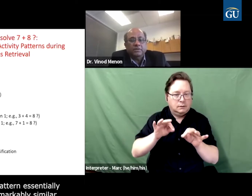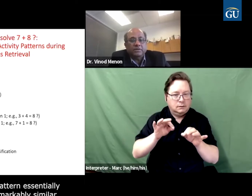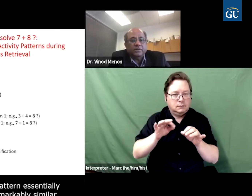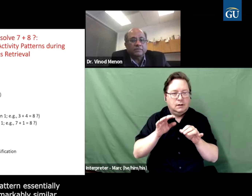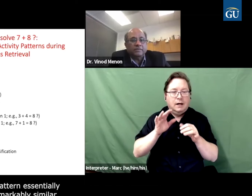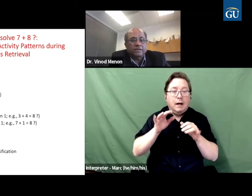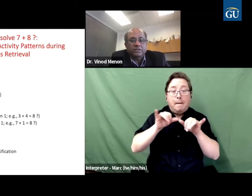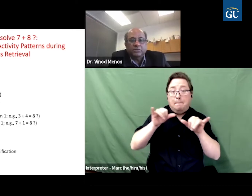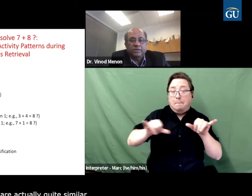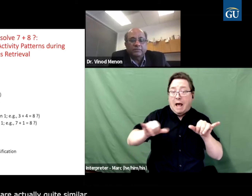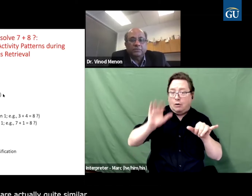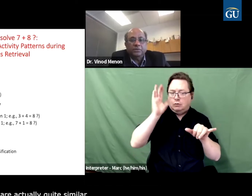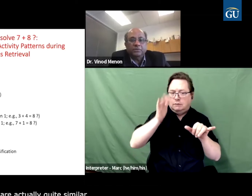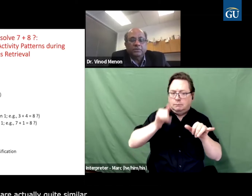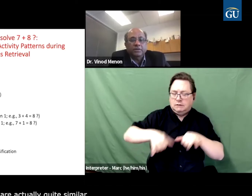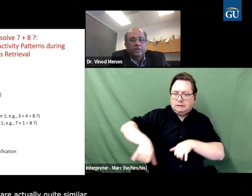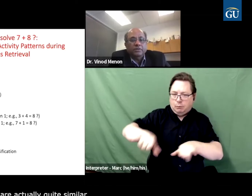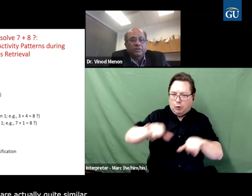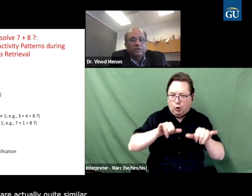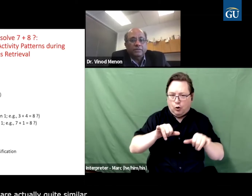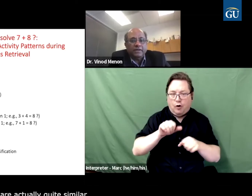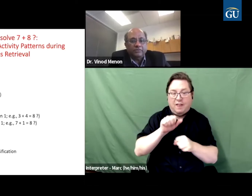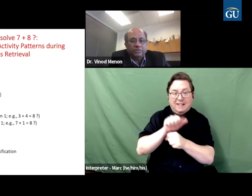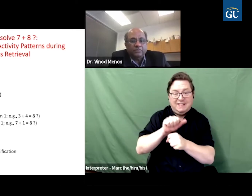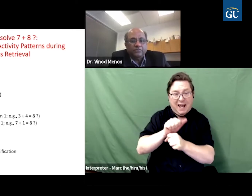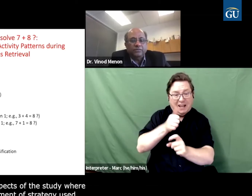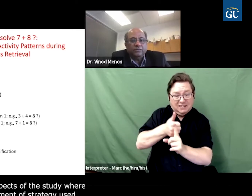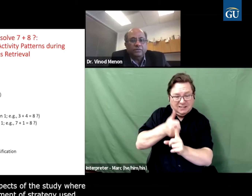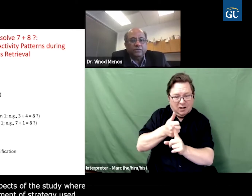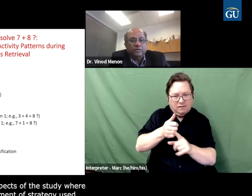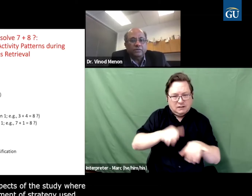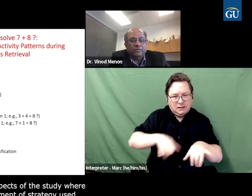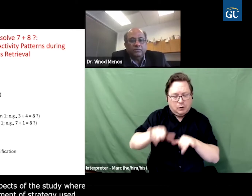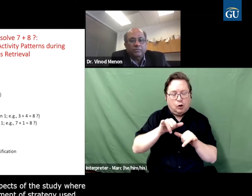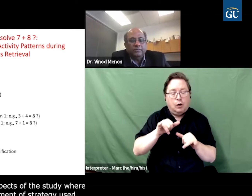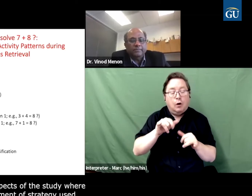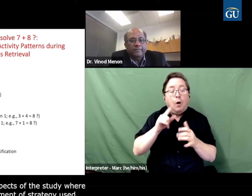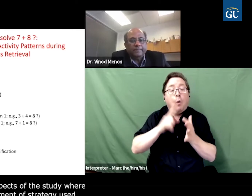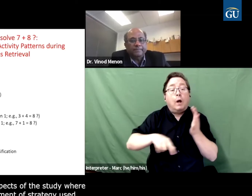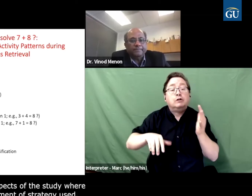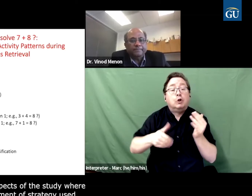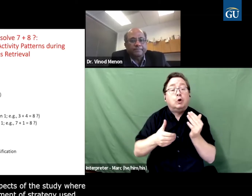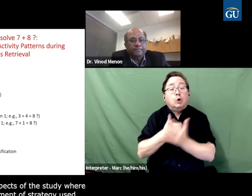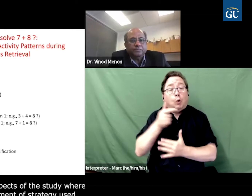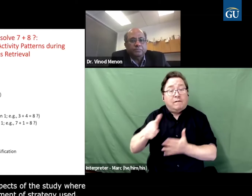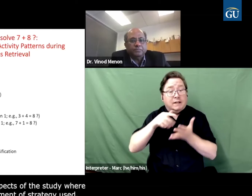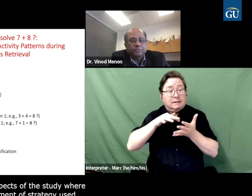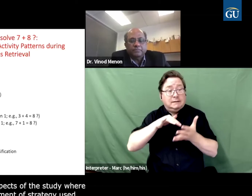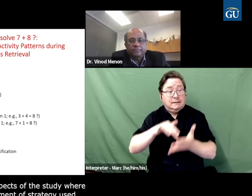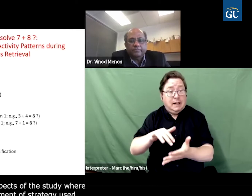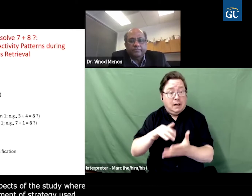similar and the tasks are actually quite similar the novel aspects of this study